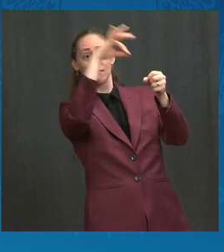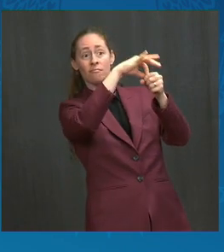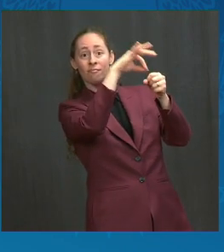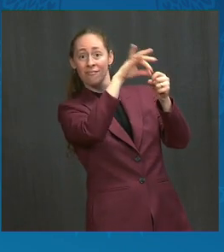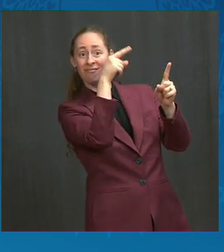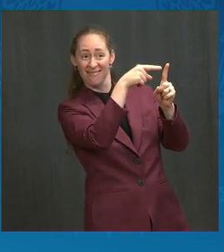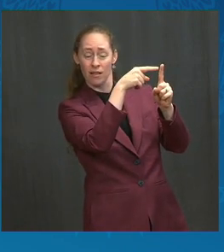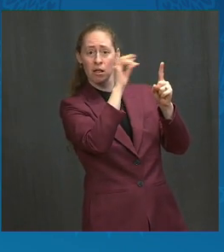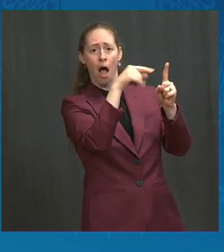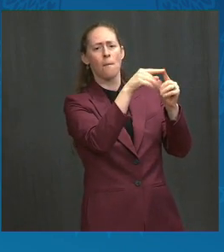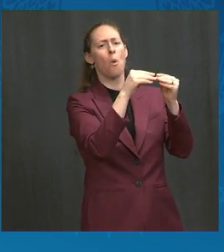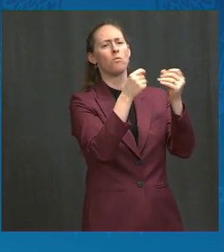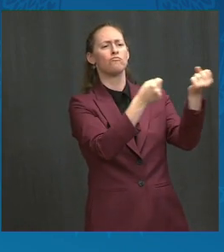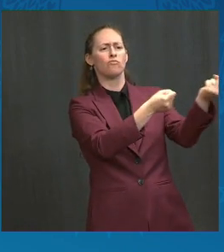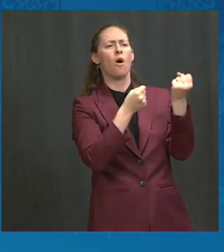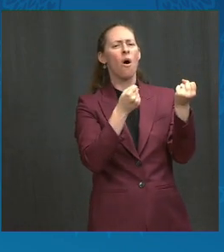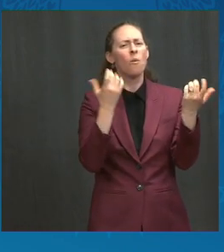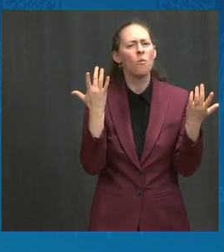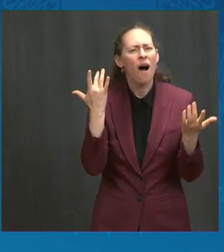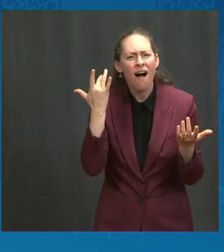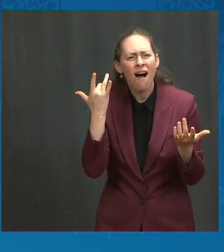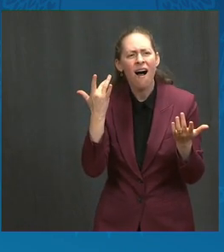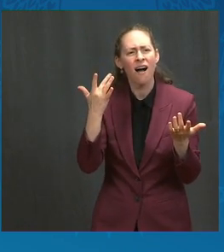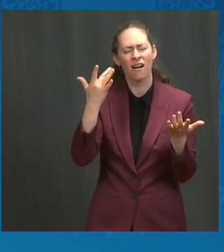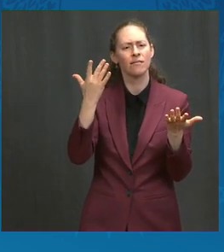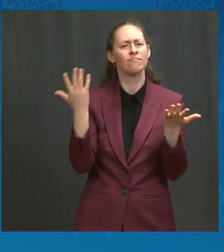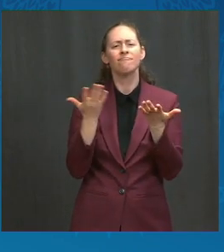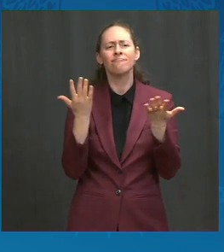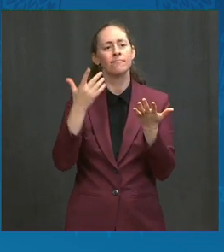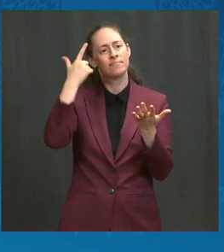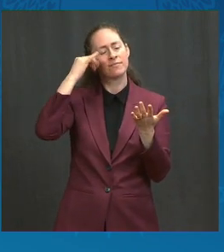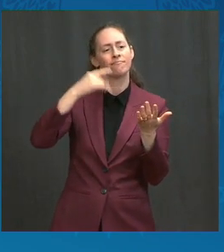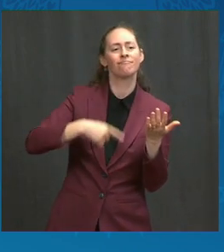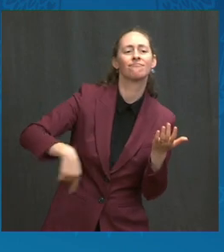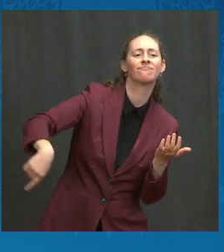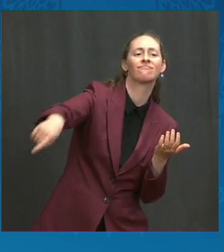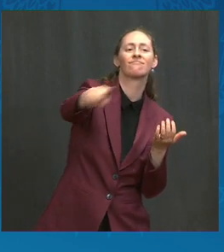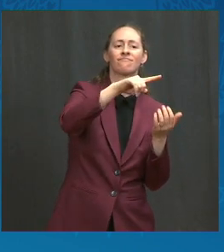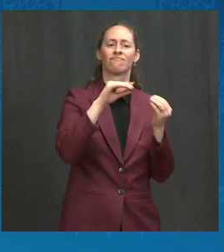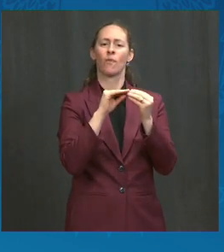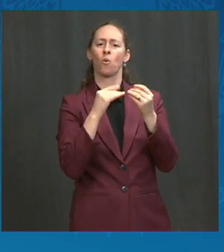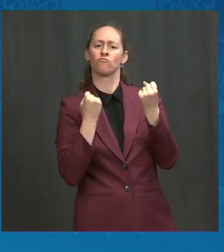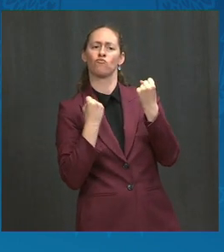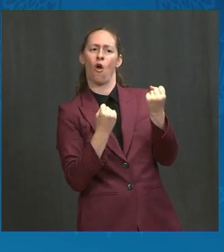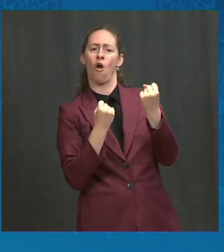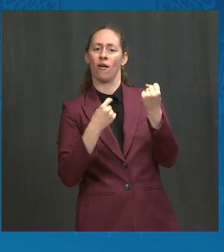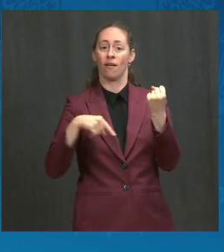because our world is stronger when everyone participates.